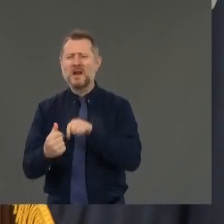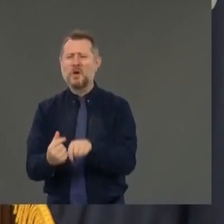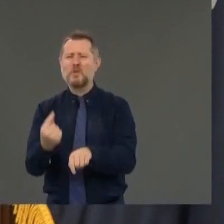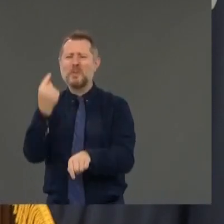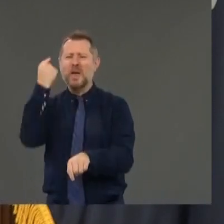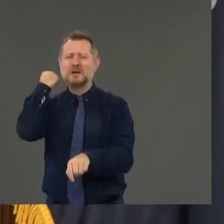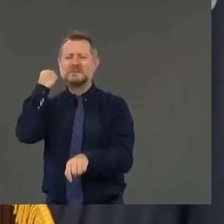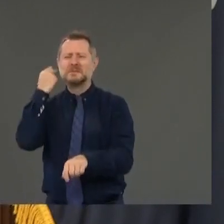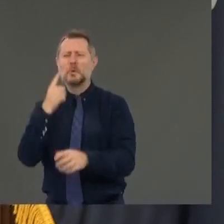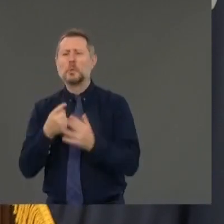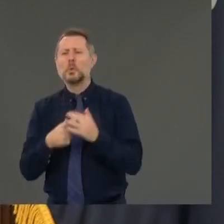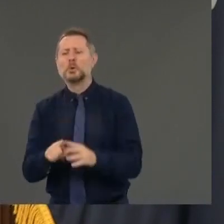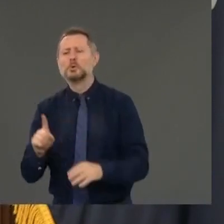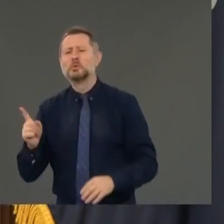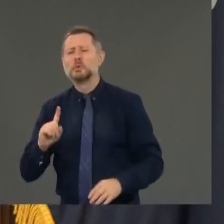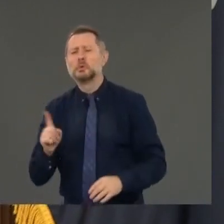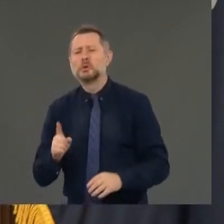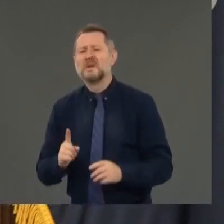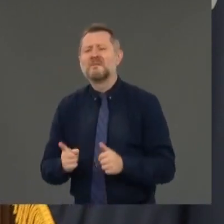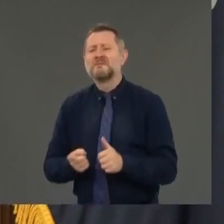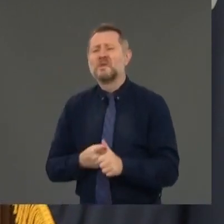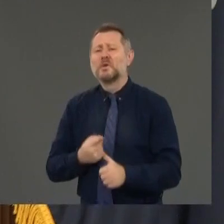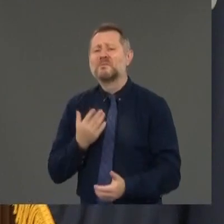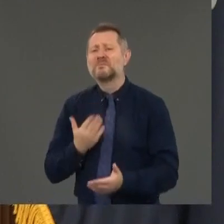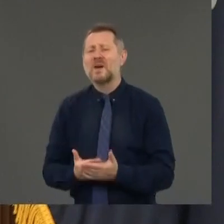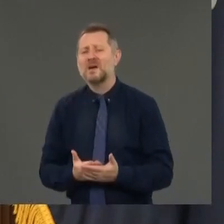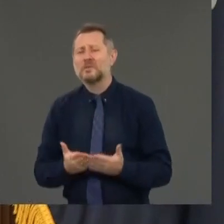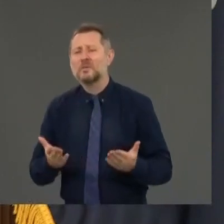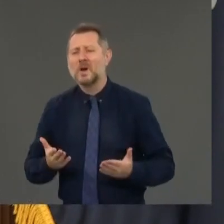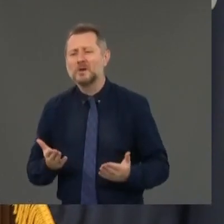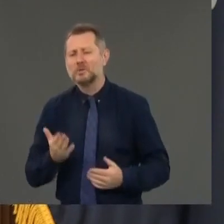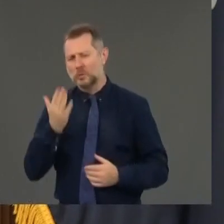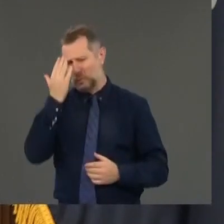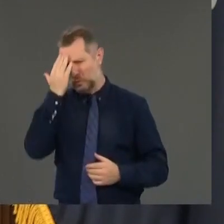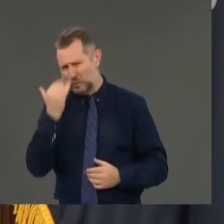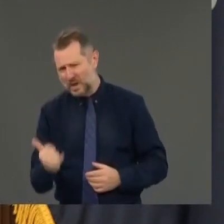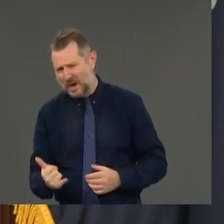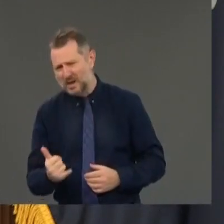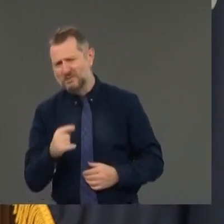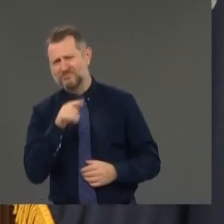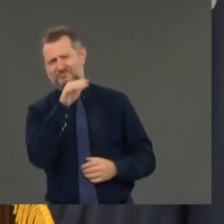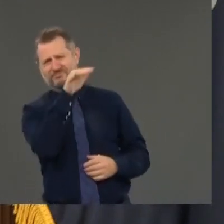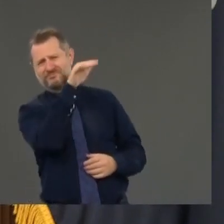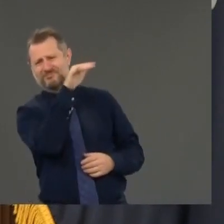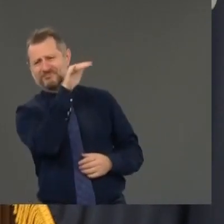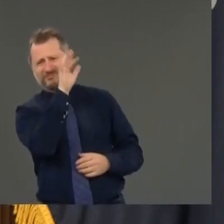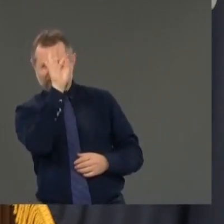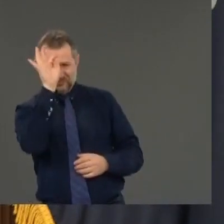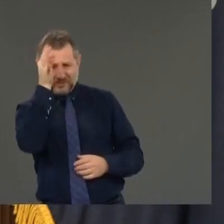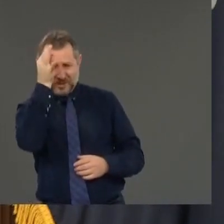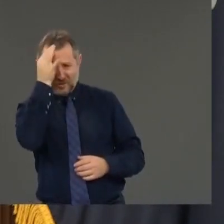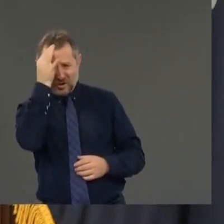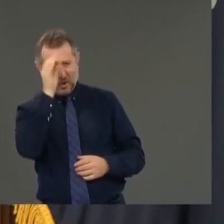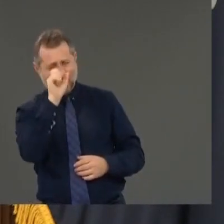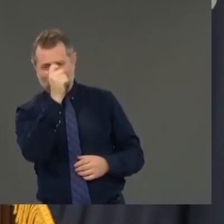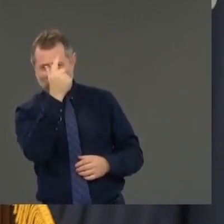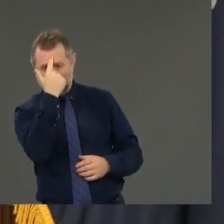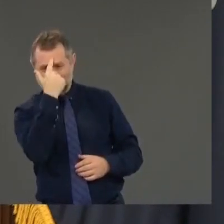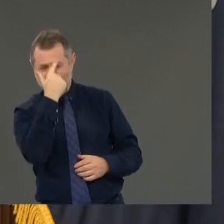ANALYSIS OF IN RETROSPECT, IN RETROSPECT, IN RETROSPECT, START